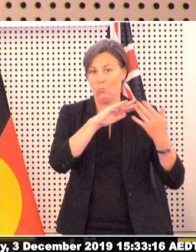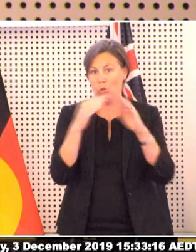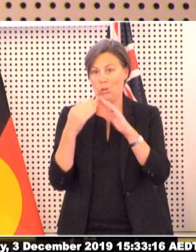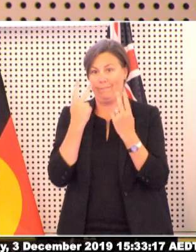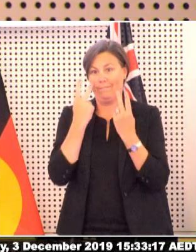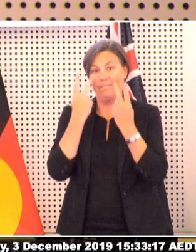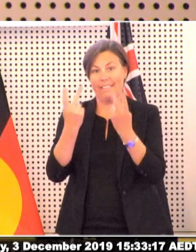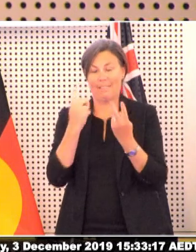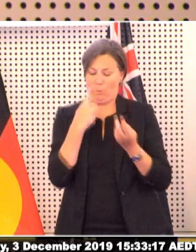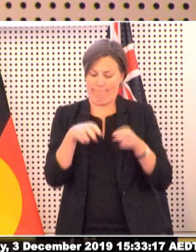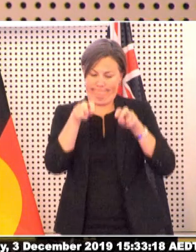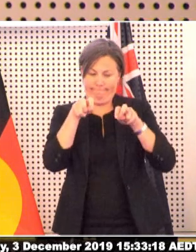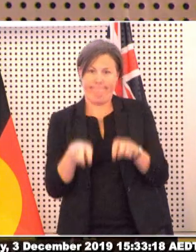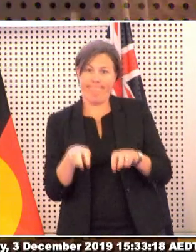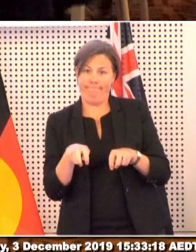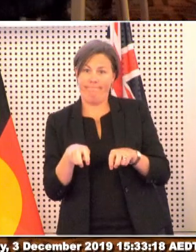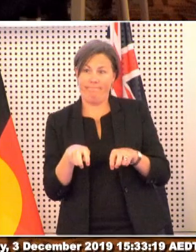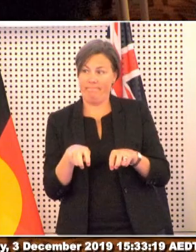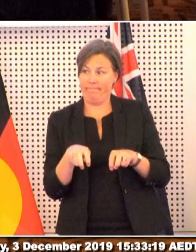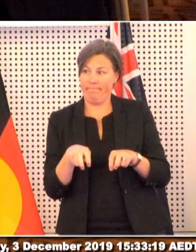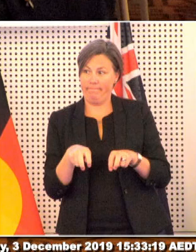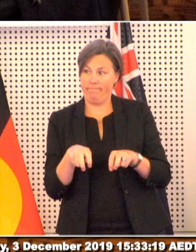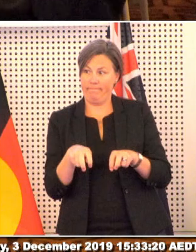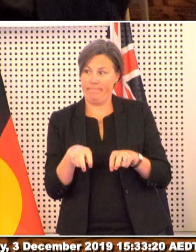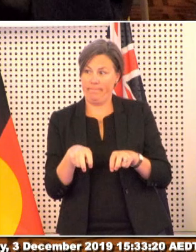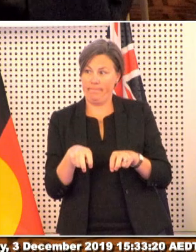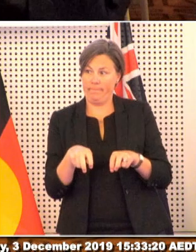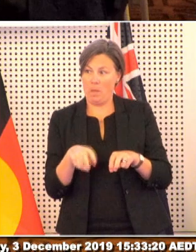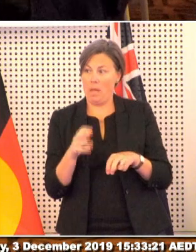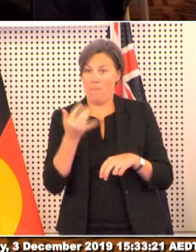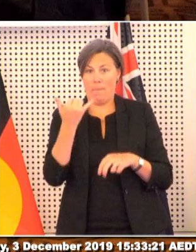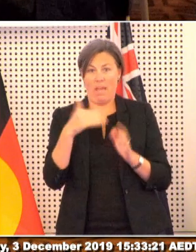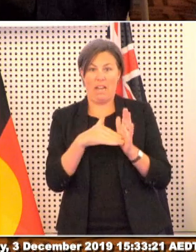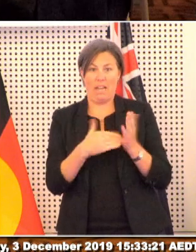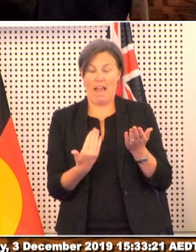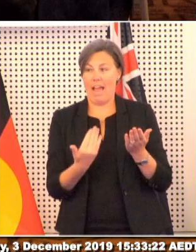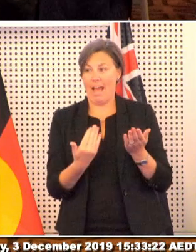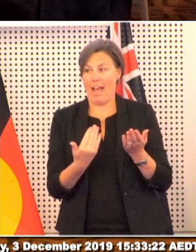If it would be convenient to the Commission to have – again, I will use a tiny break